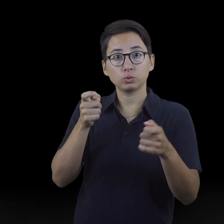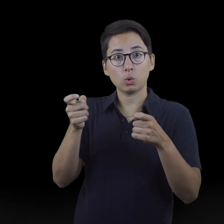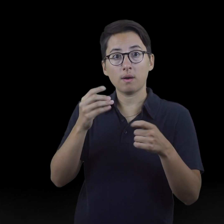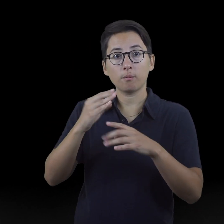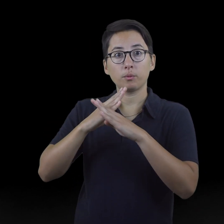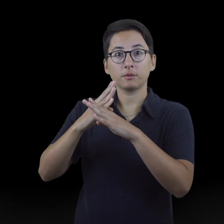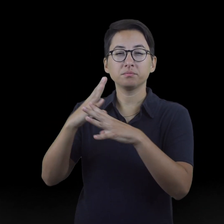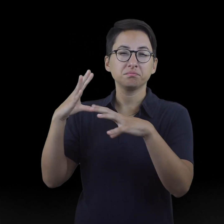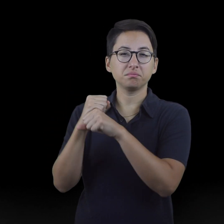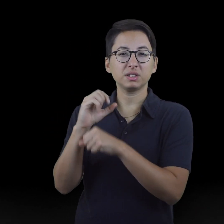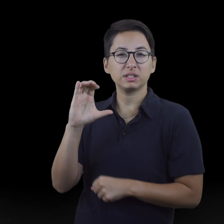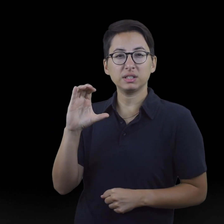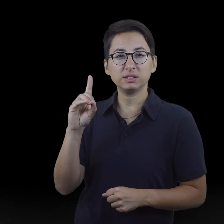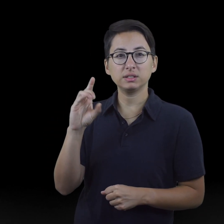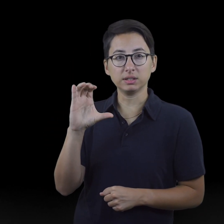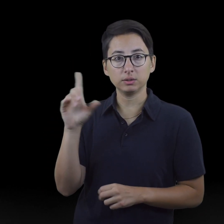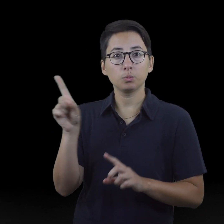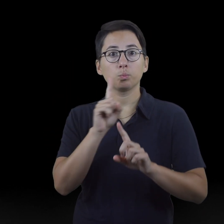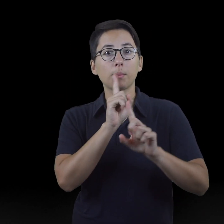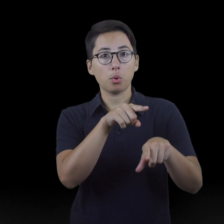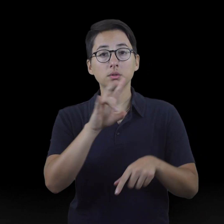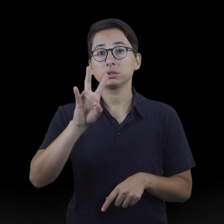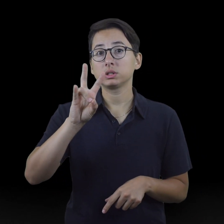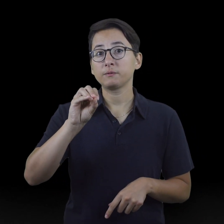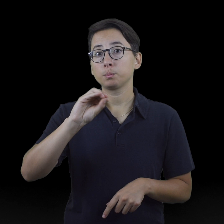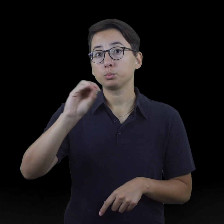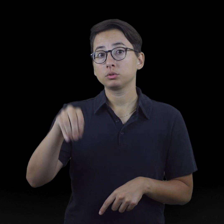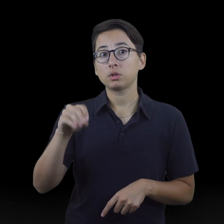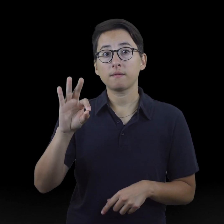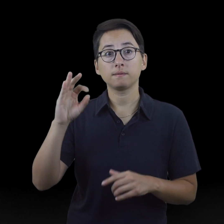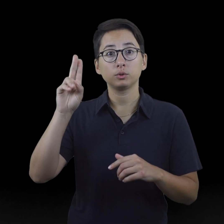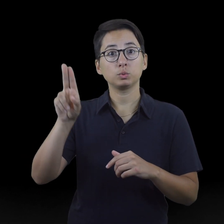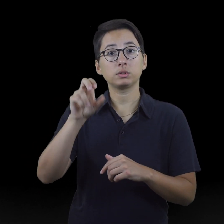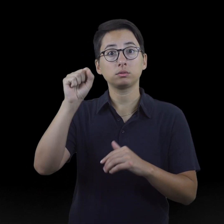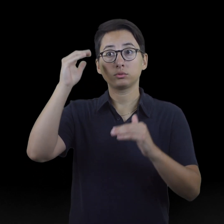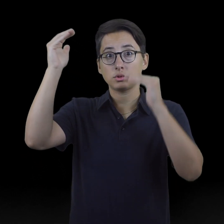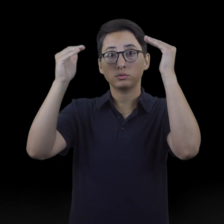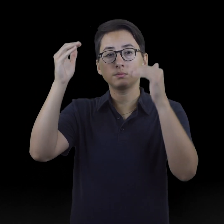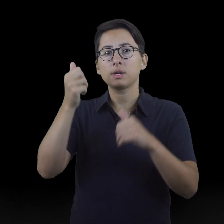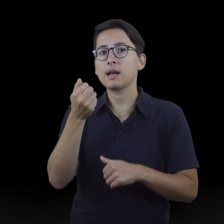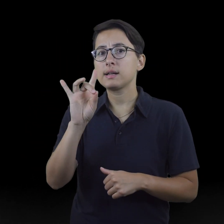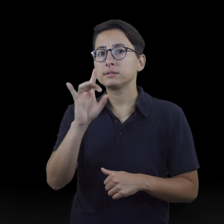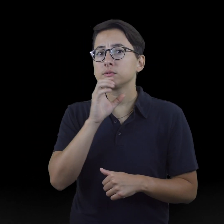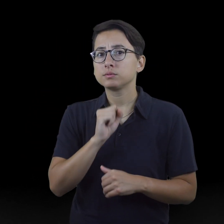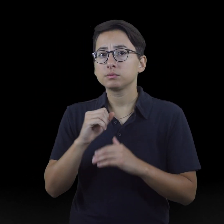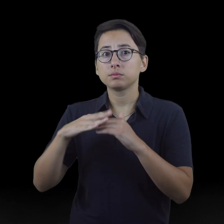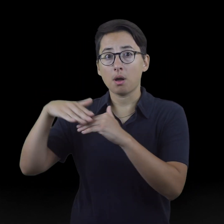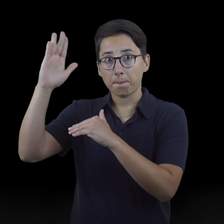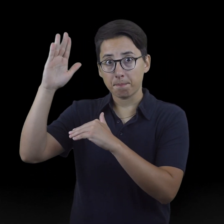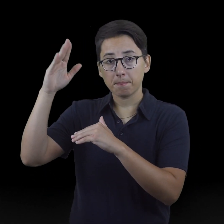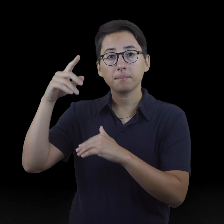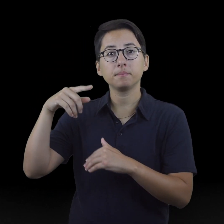Seventy percent of U.S. adults ages 18